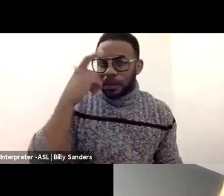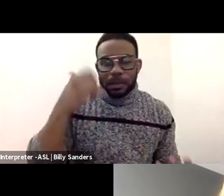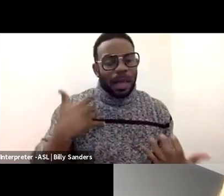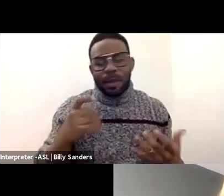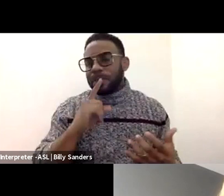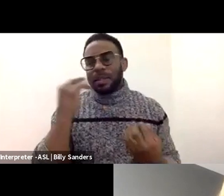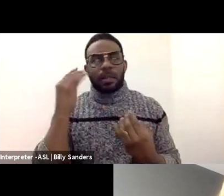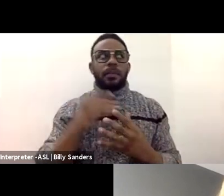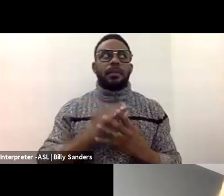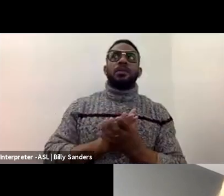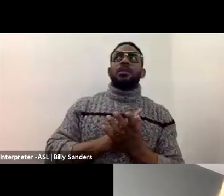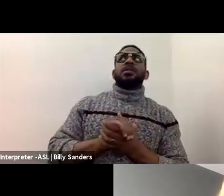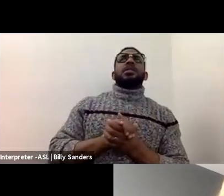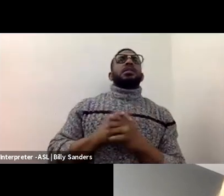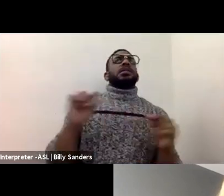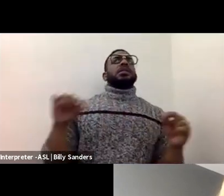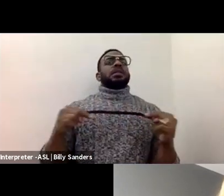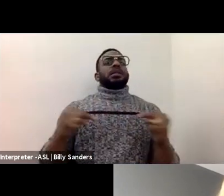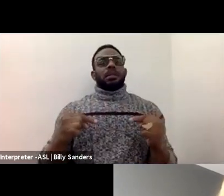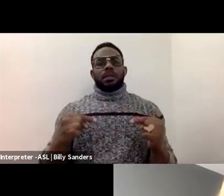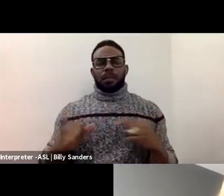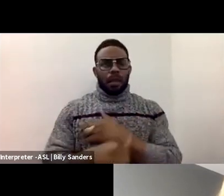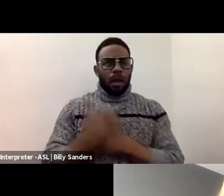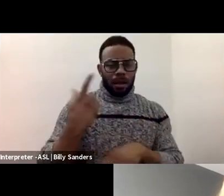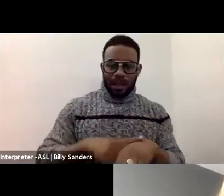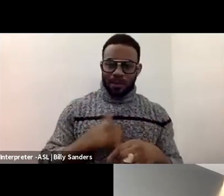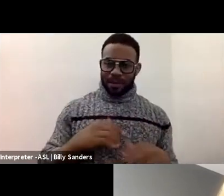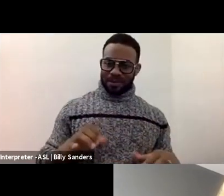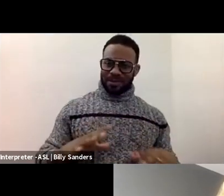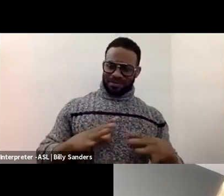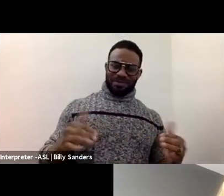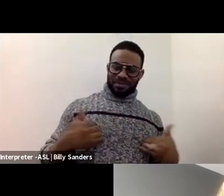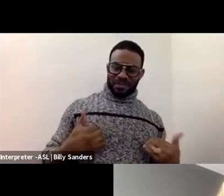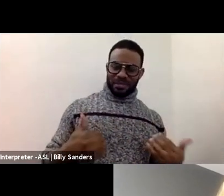thinking about harm all the time when I am doing work or study.